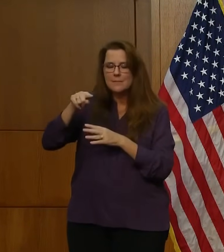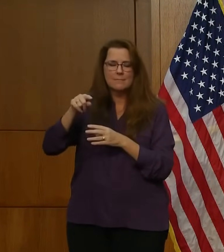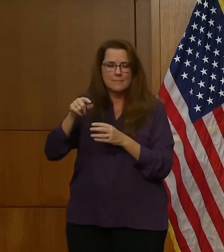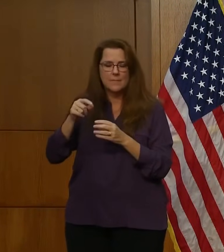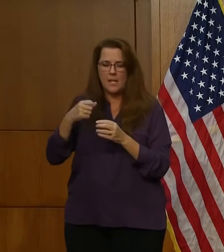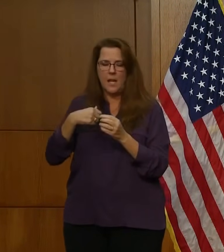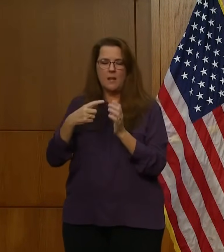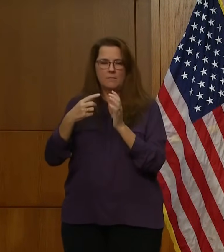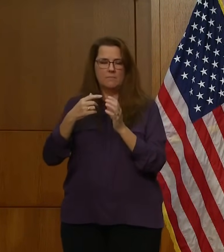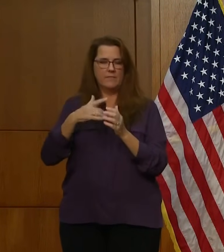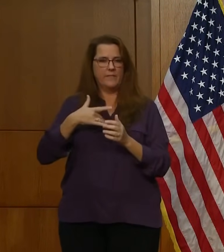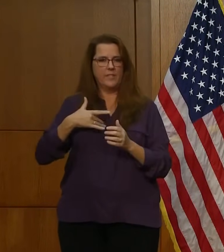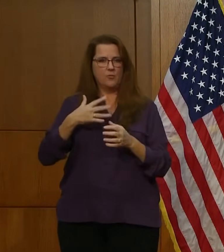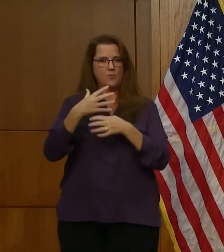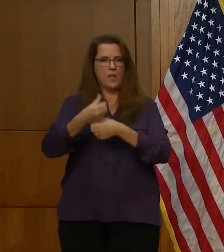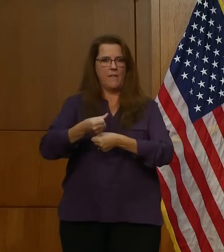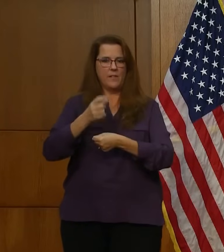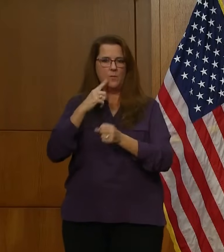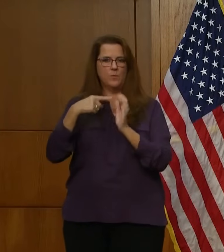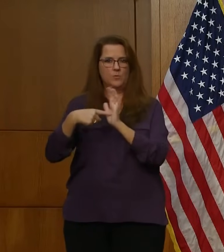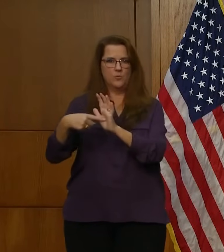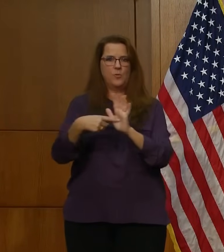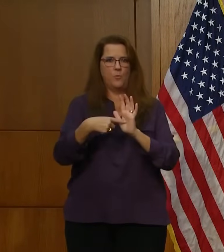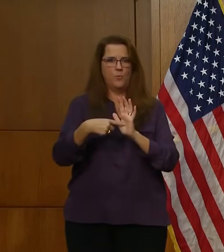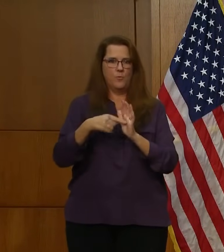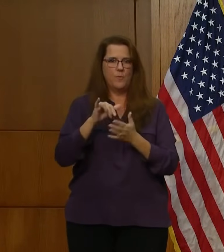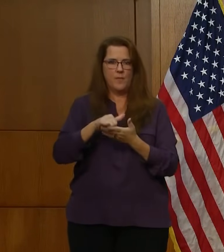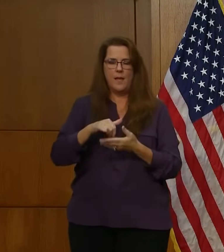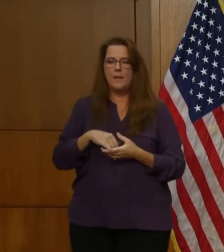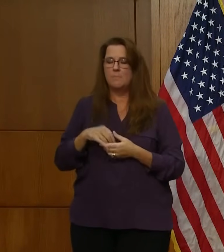EXPECT THE FDA REVIEW WILL SHOW